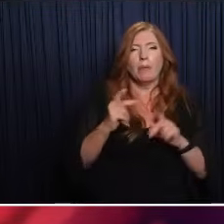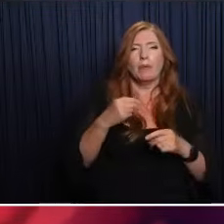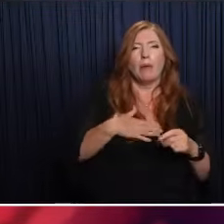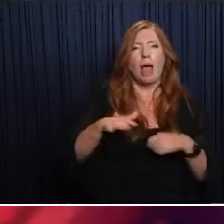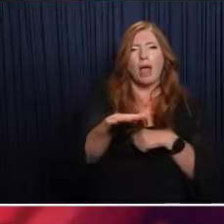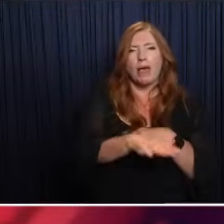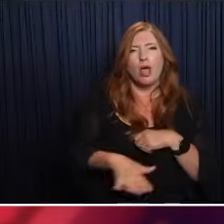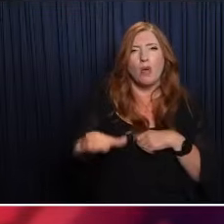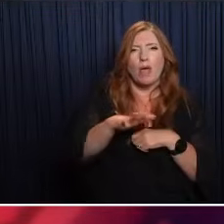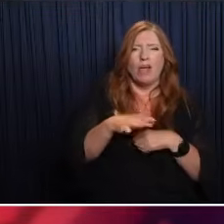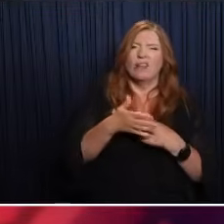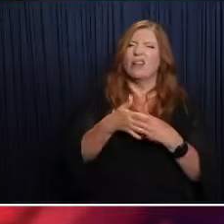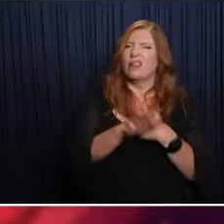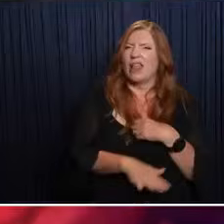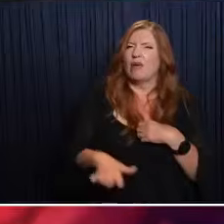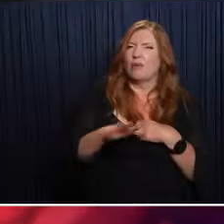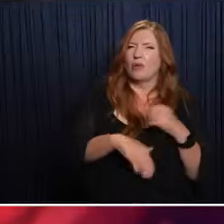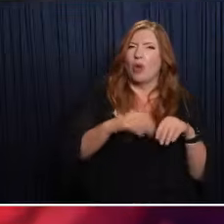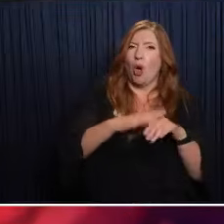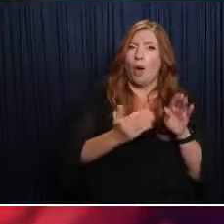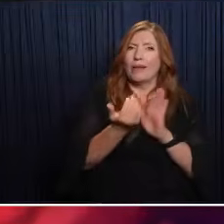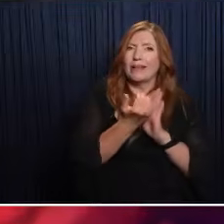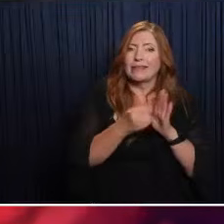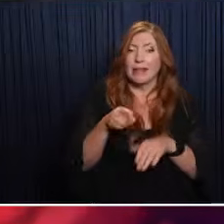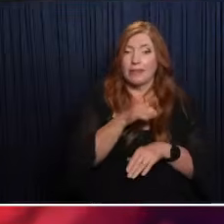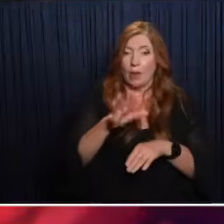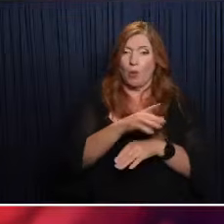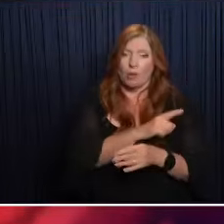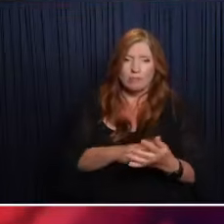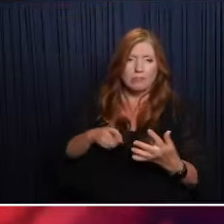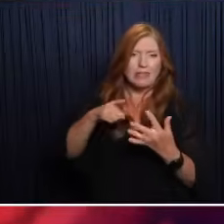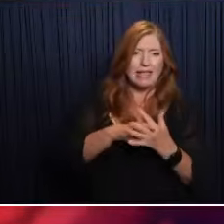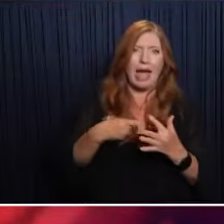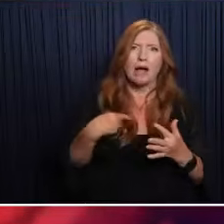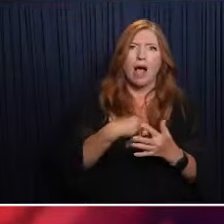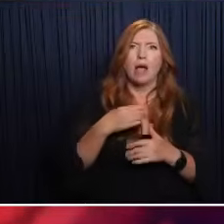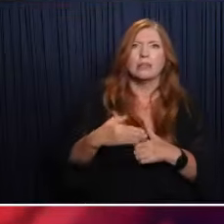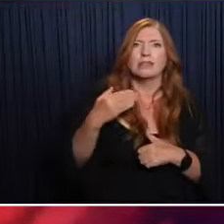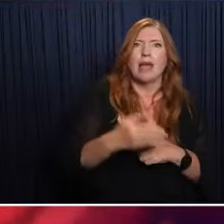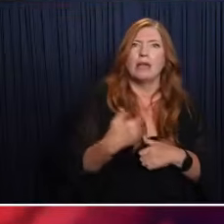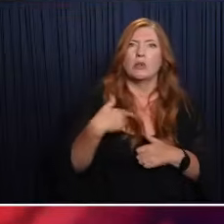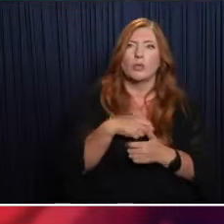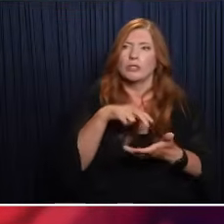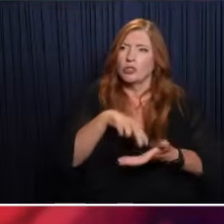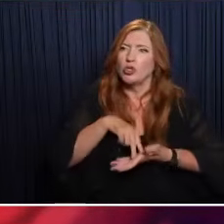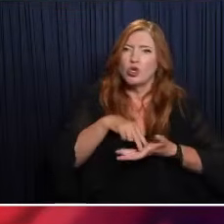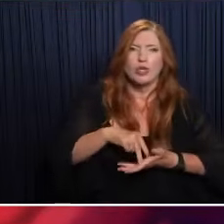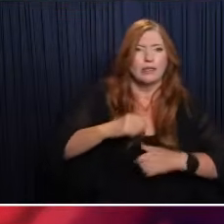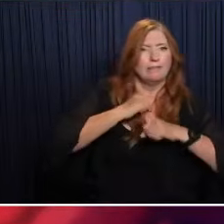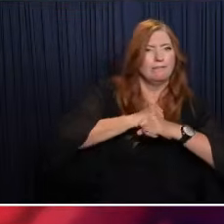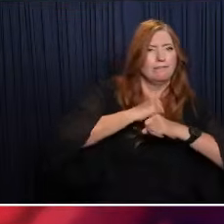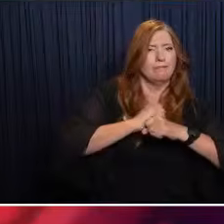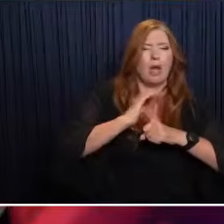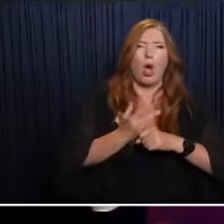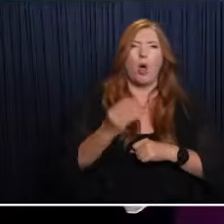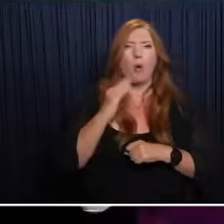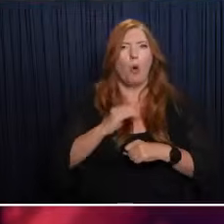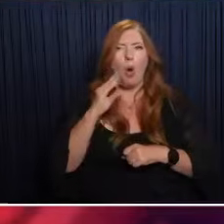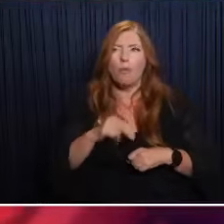THE GOTH WAS WILLING TO OVERREACH AND TAKE AWAY CIVIL